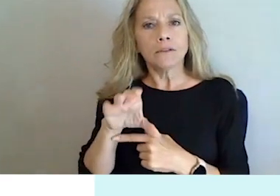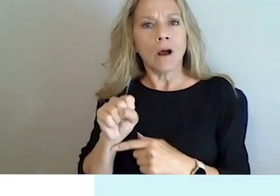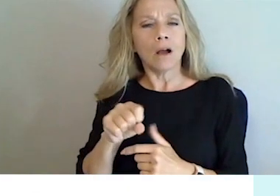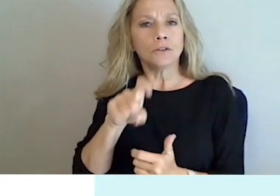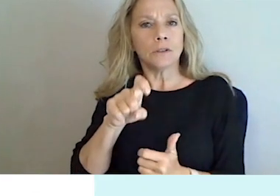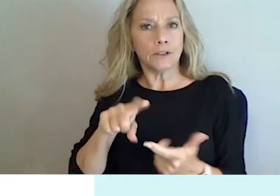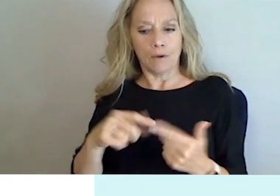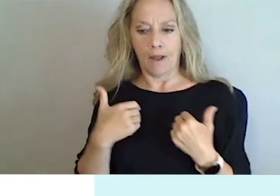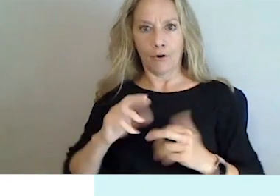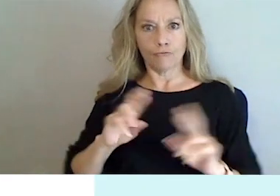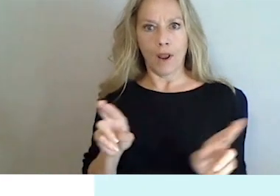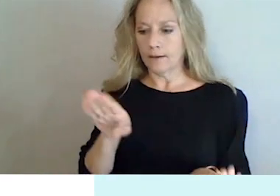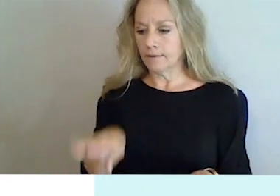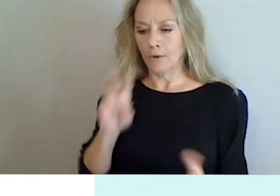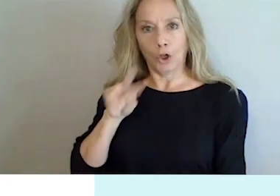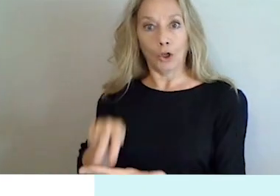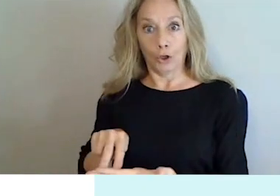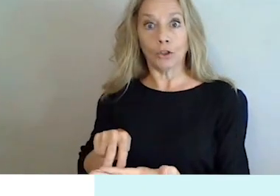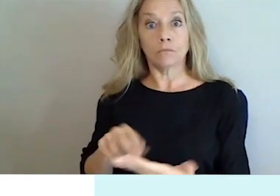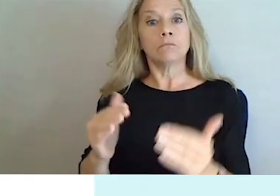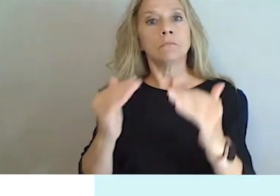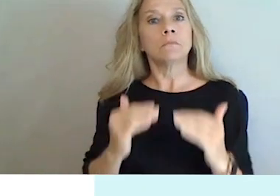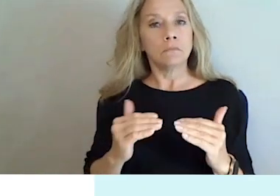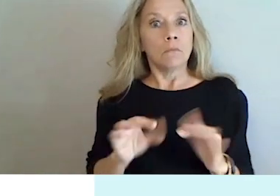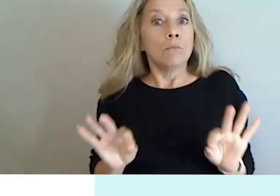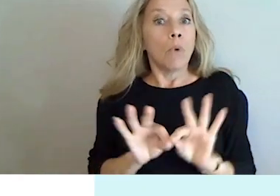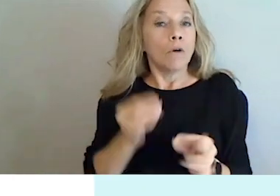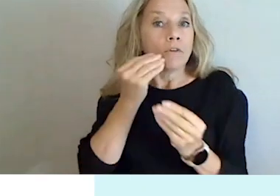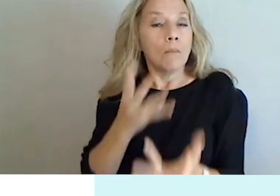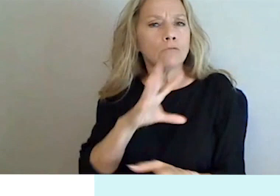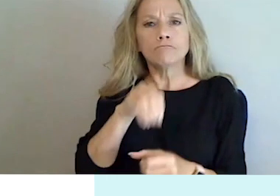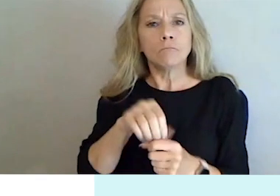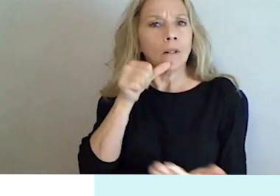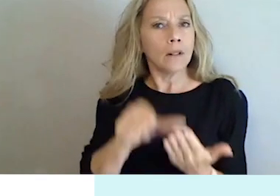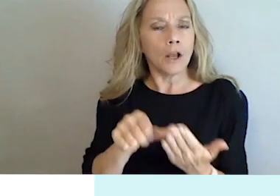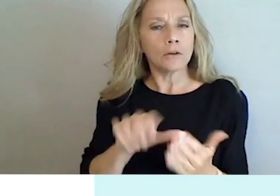It then repeats important information from the letter, like why TennCare needs you to complete